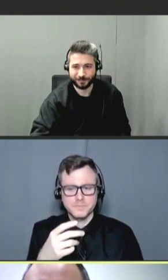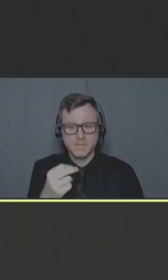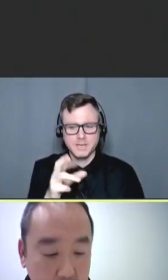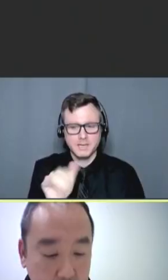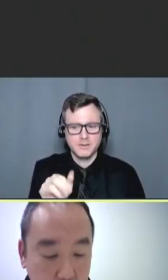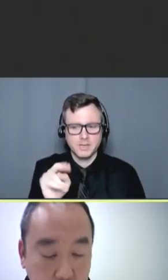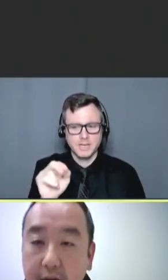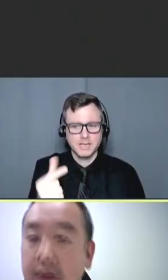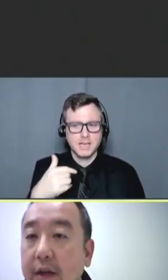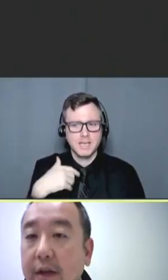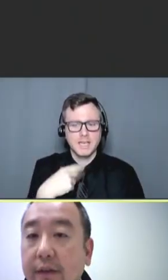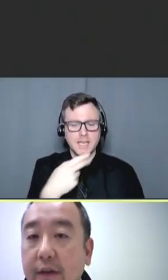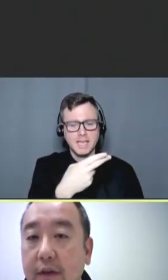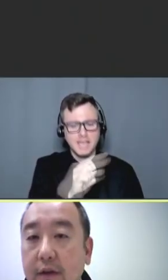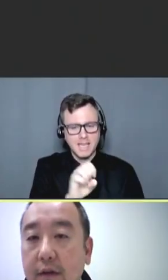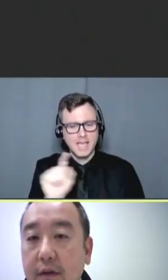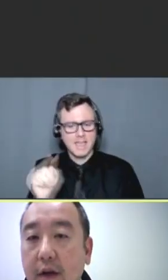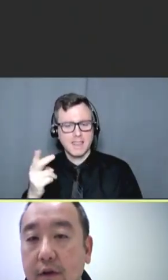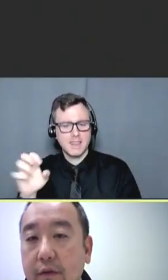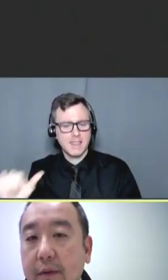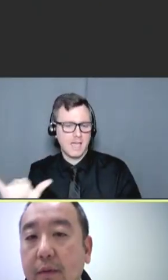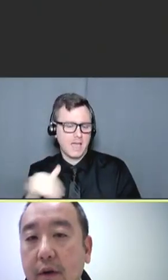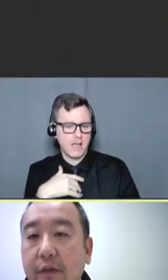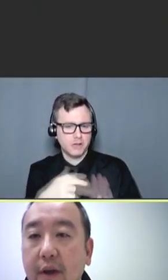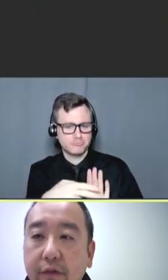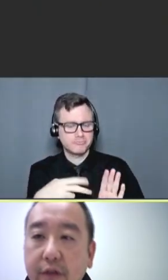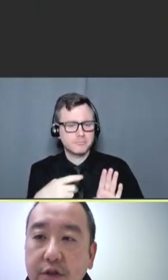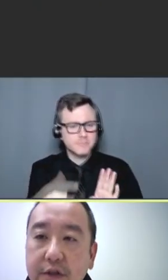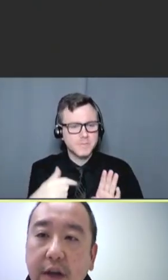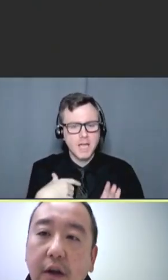they and I'm really excited and honored to be part of this conversation today